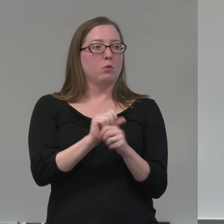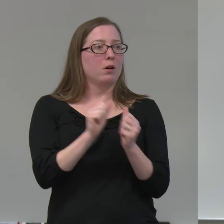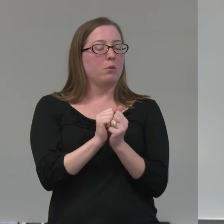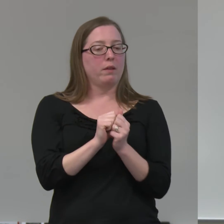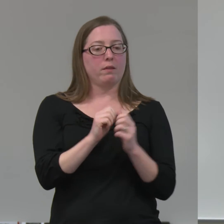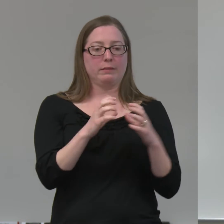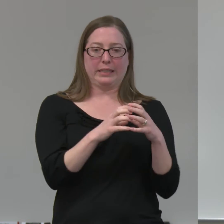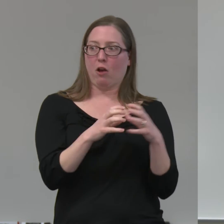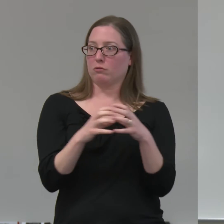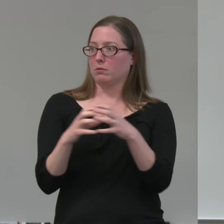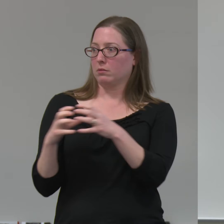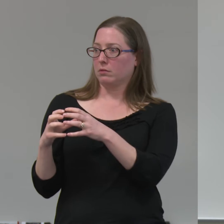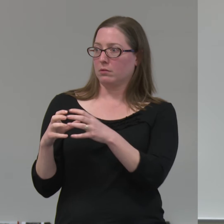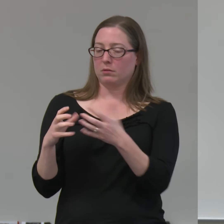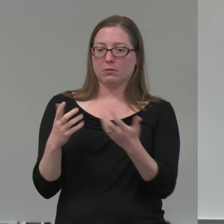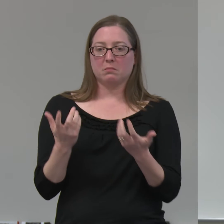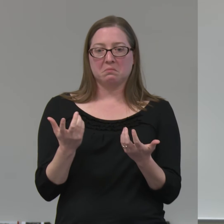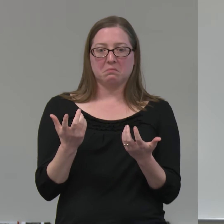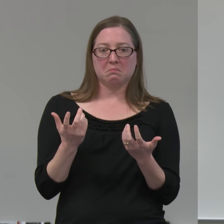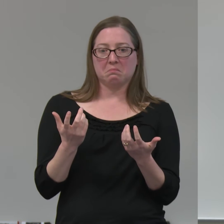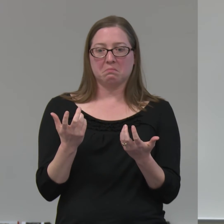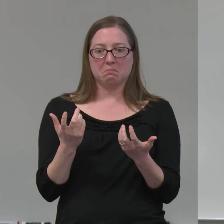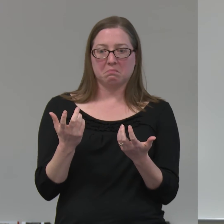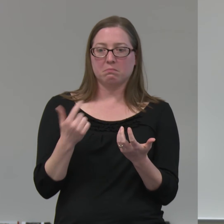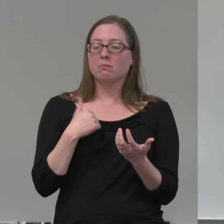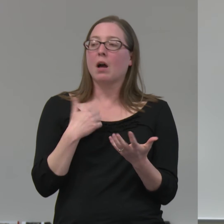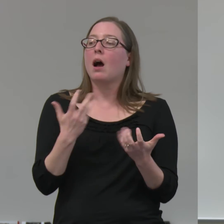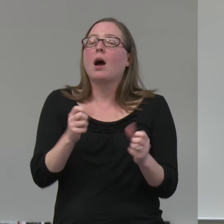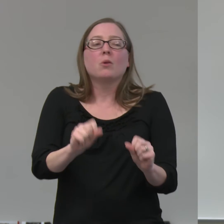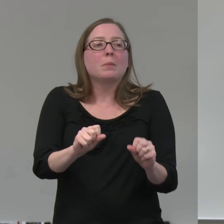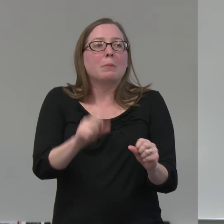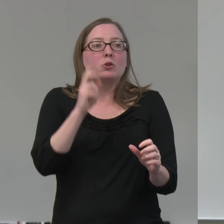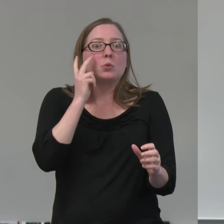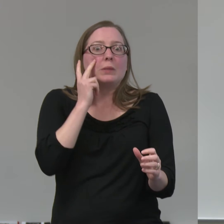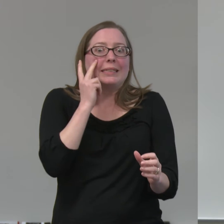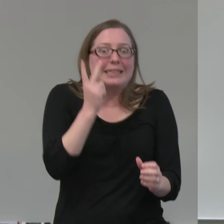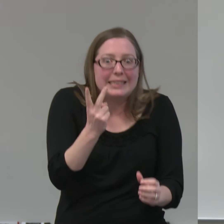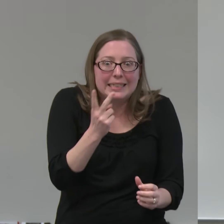and useful, but it wasn't something I wanted to do. I wanted to be able to see things, right,